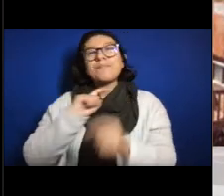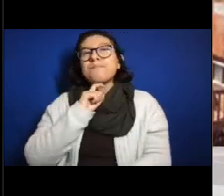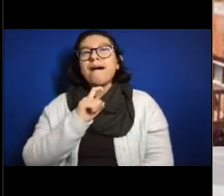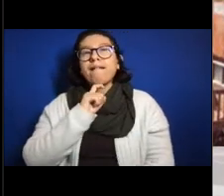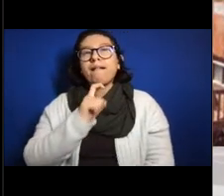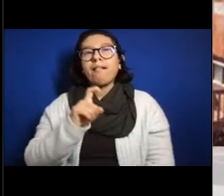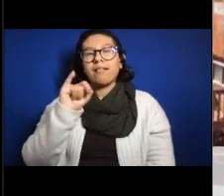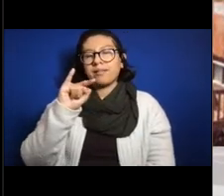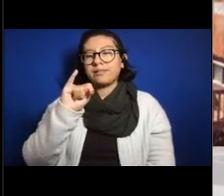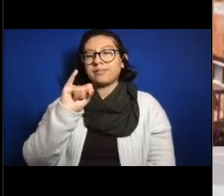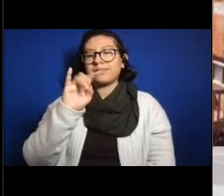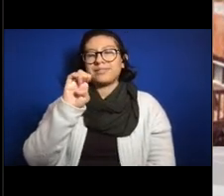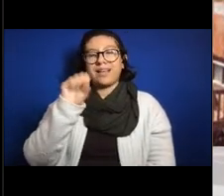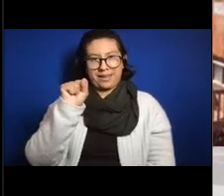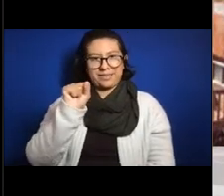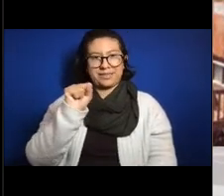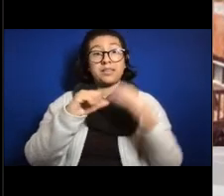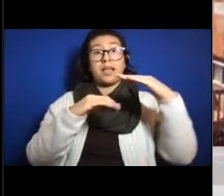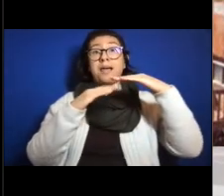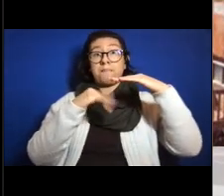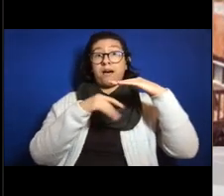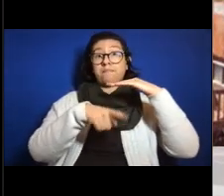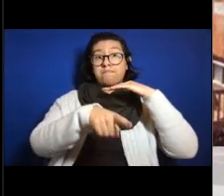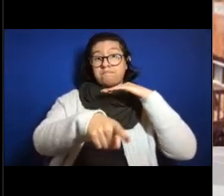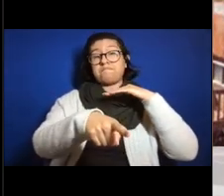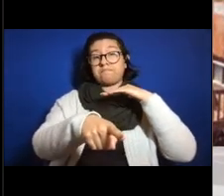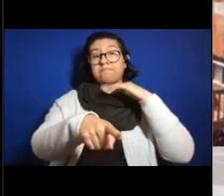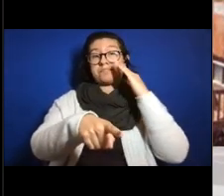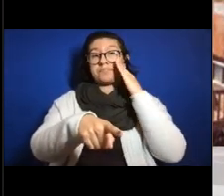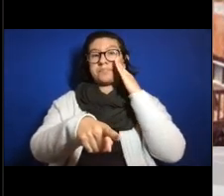and then the bottom picture is, a house on the Island of Hawaii